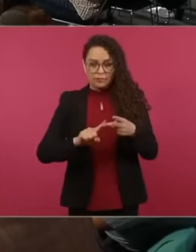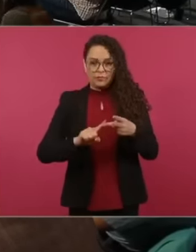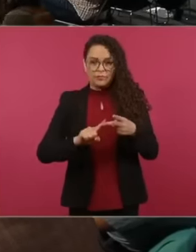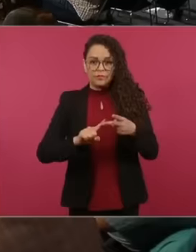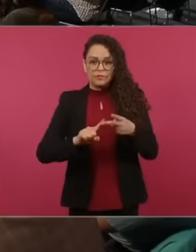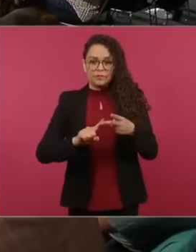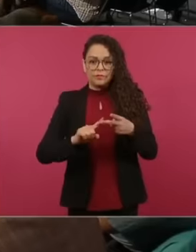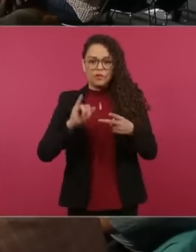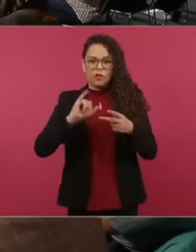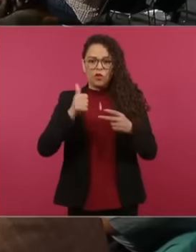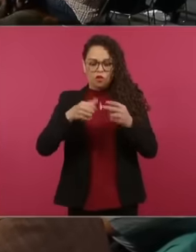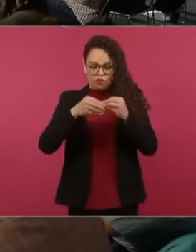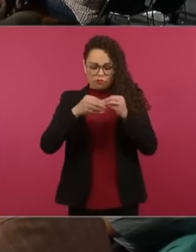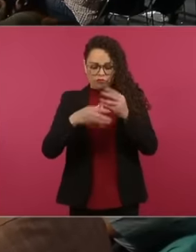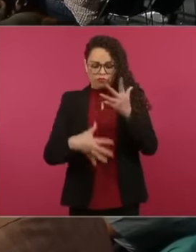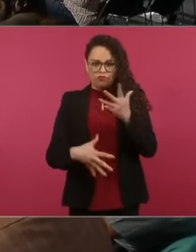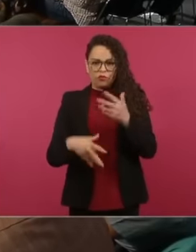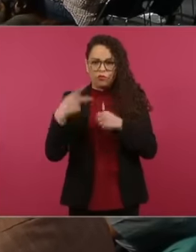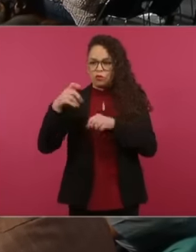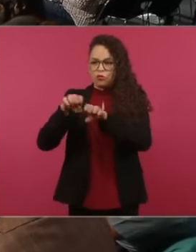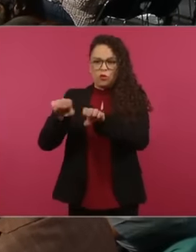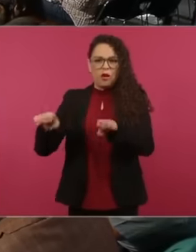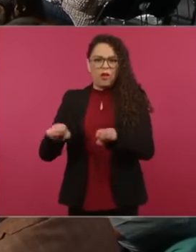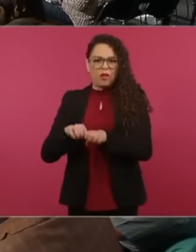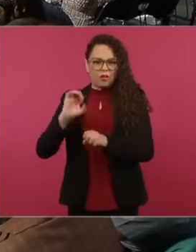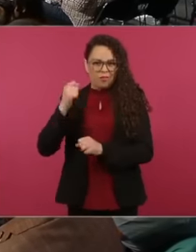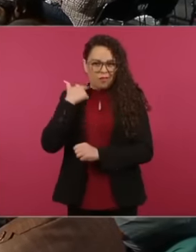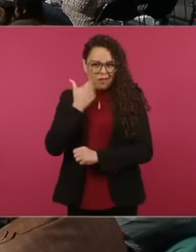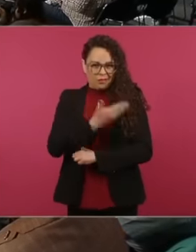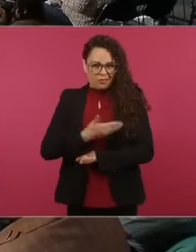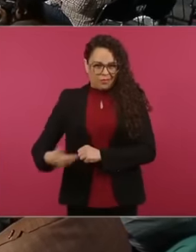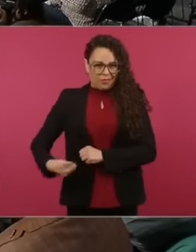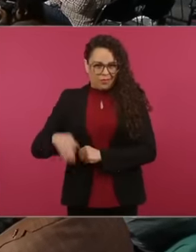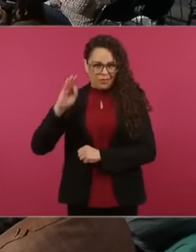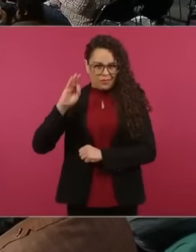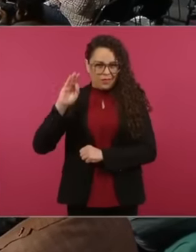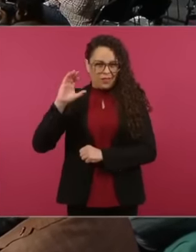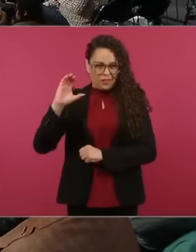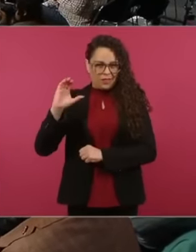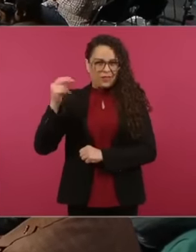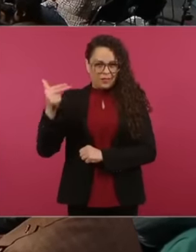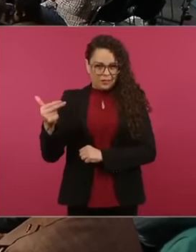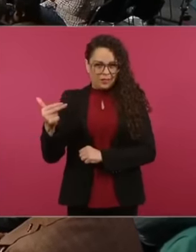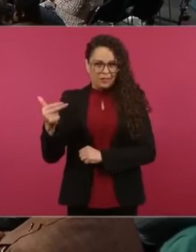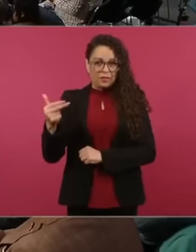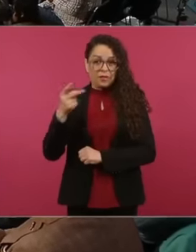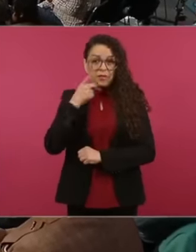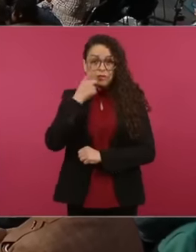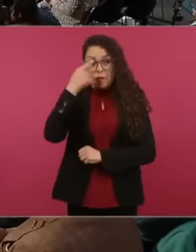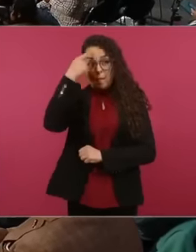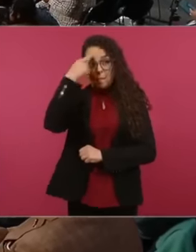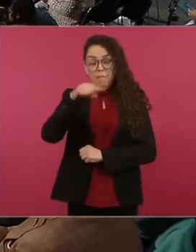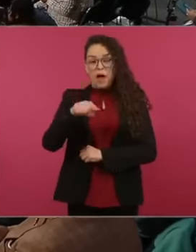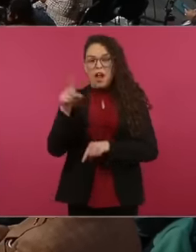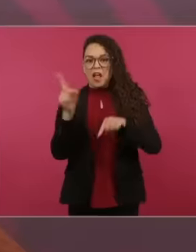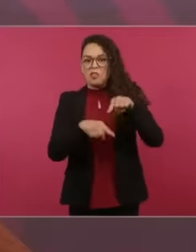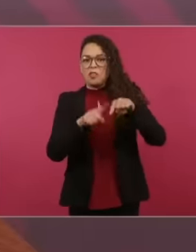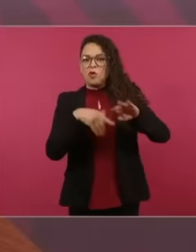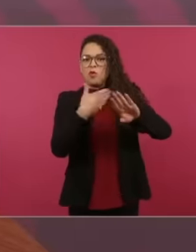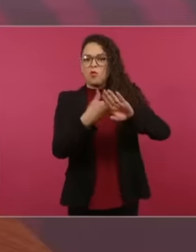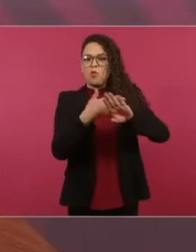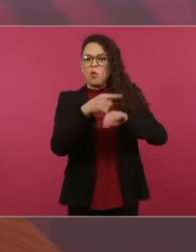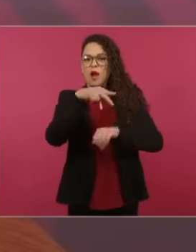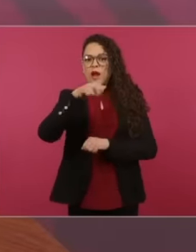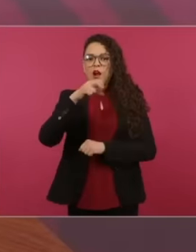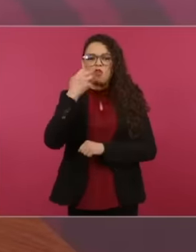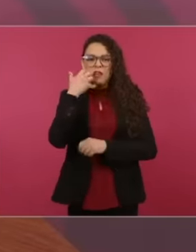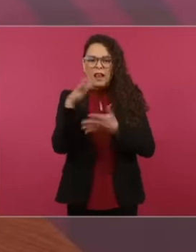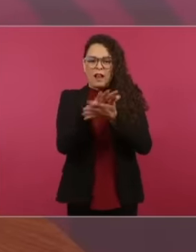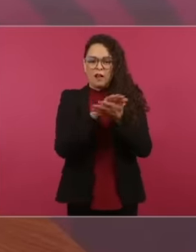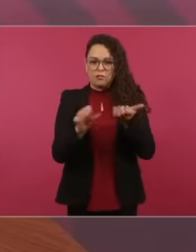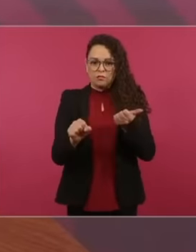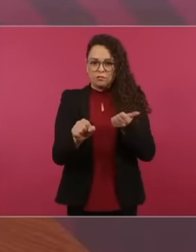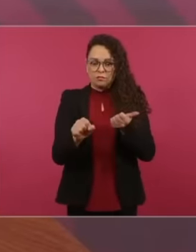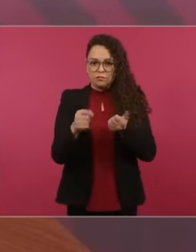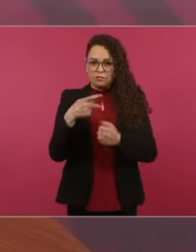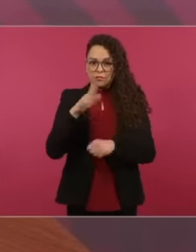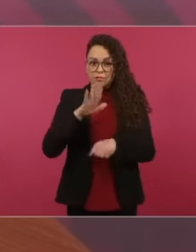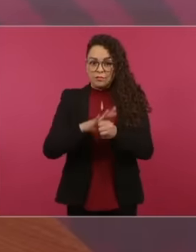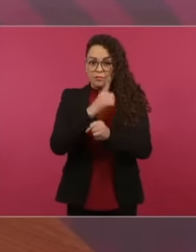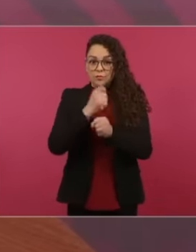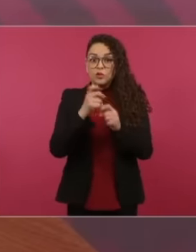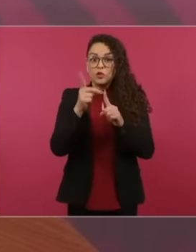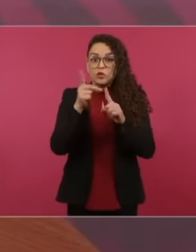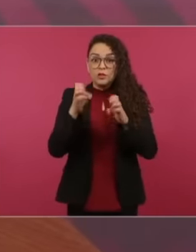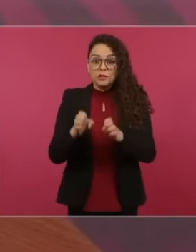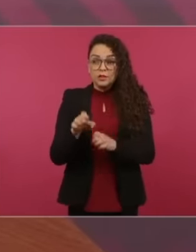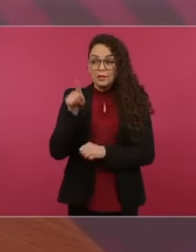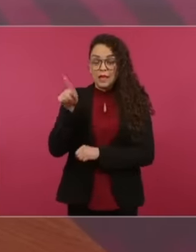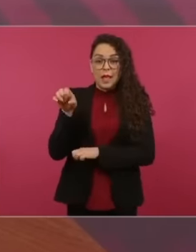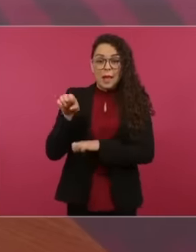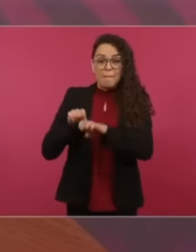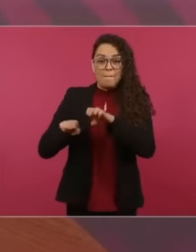drug trafficking, but the orders were given to the central office in the United States Embassy